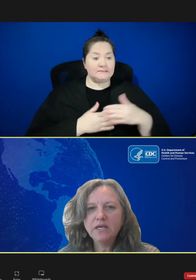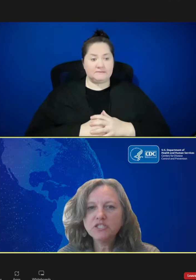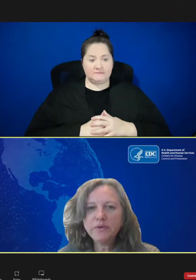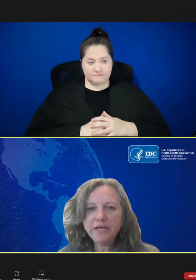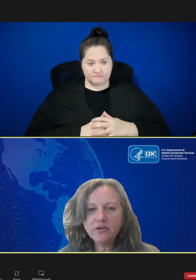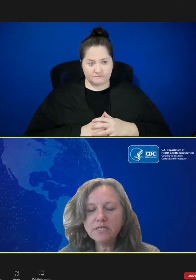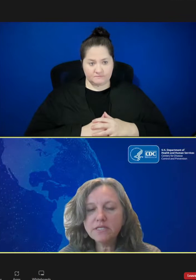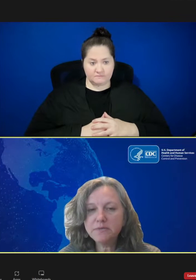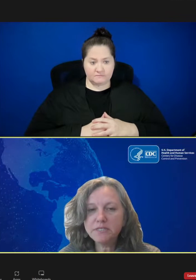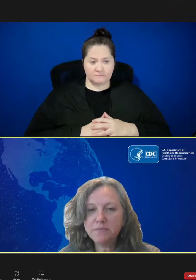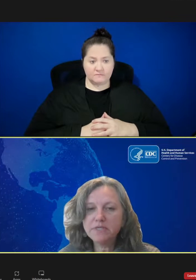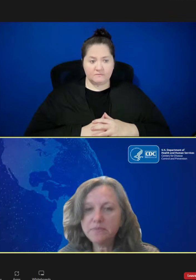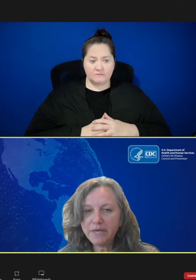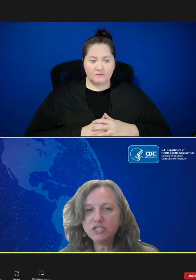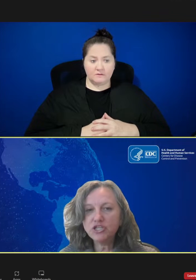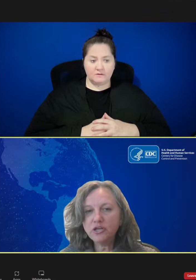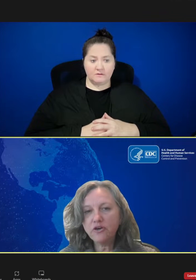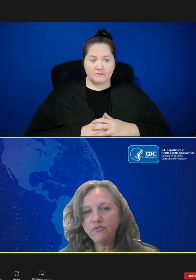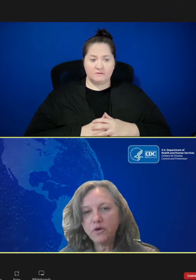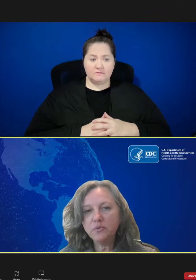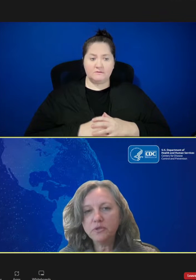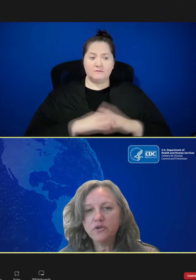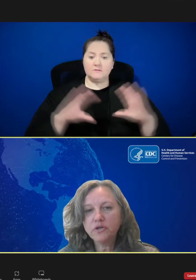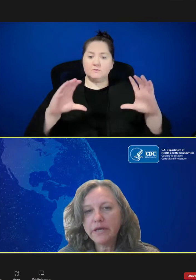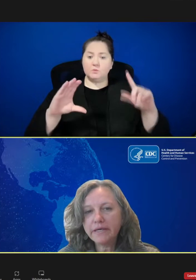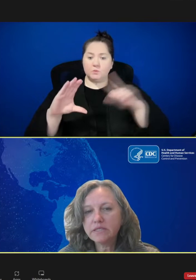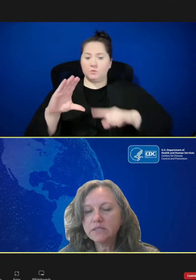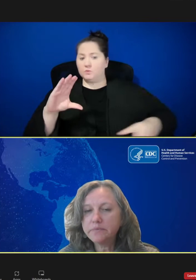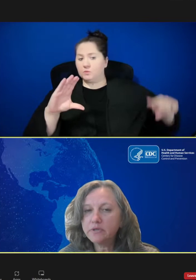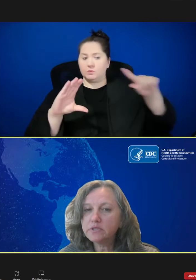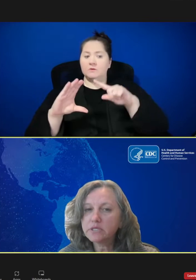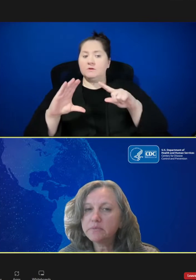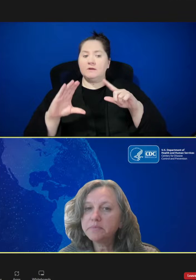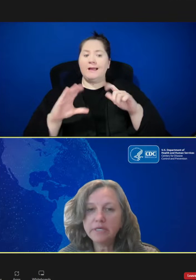So, here's a depiction of what it would look like to build a complete,